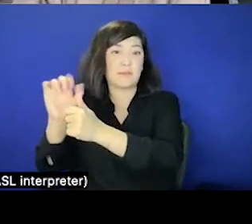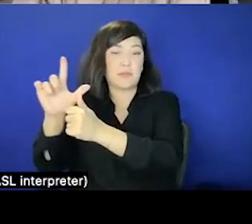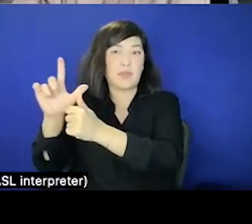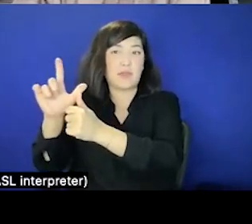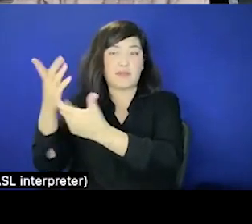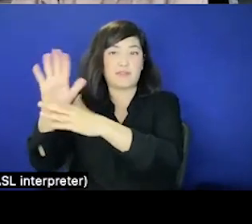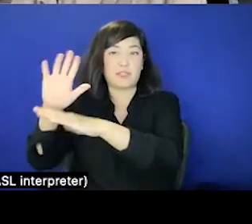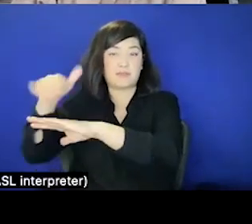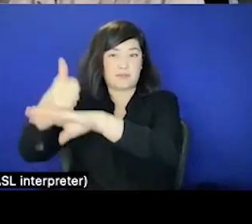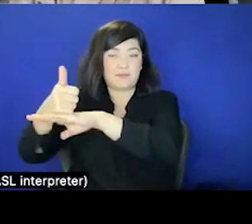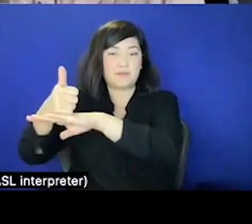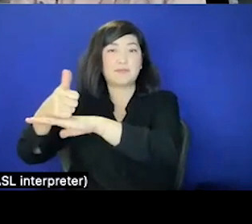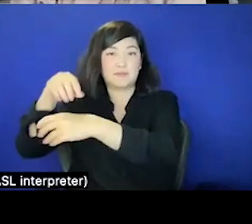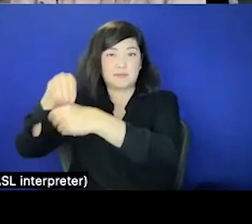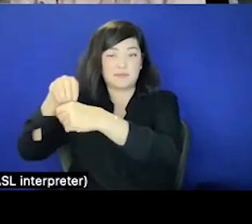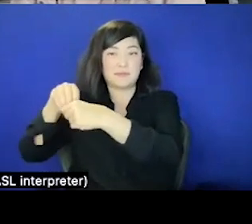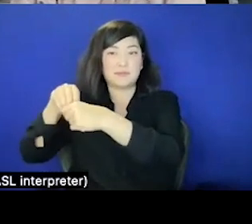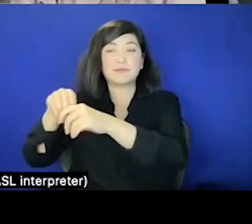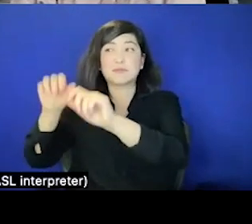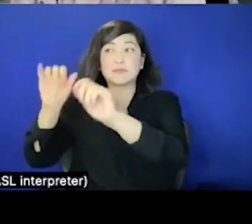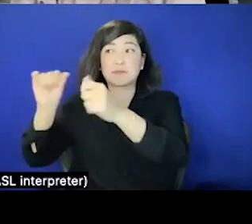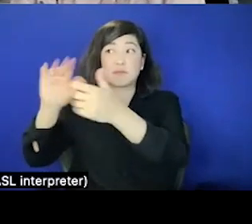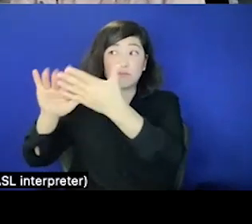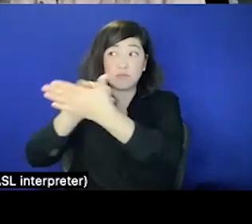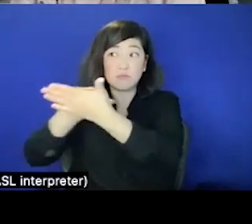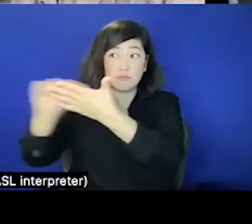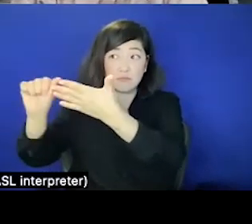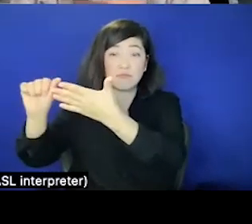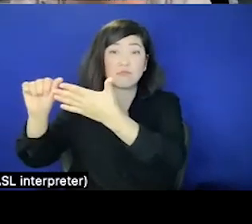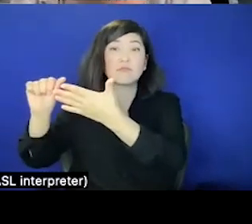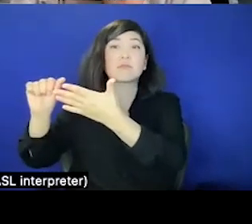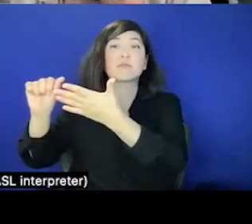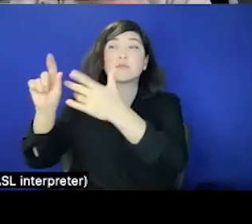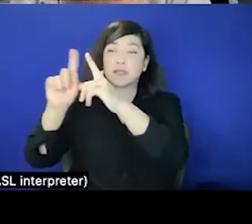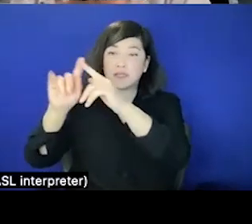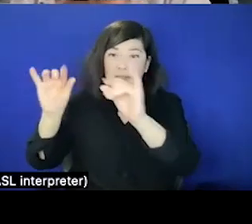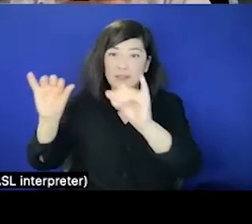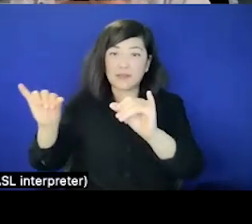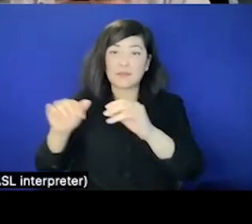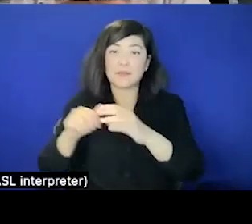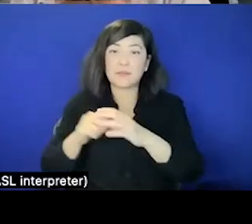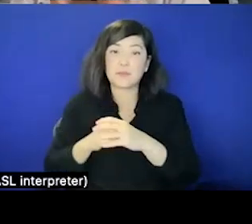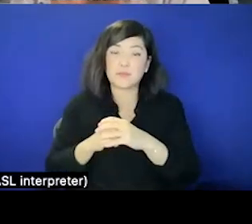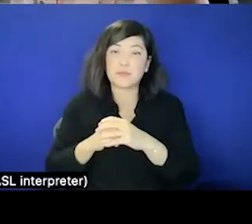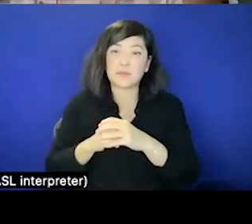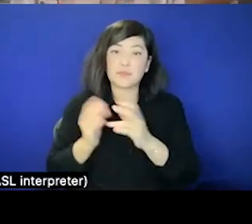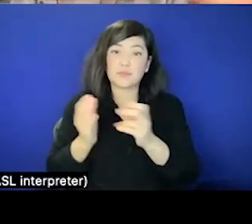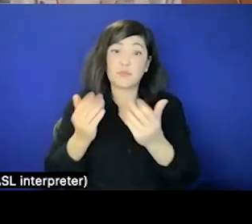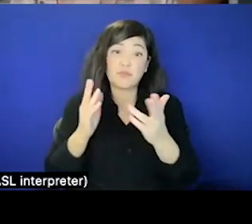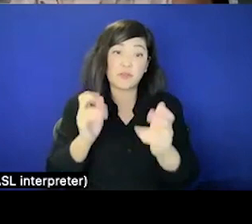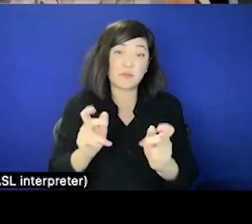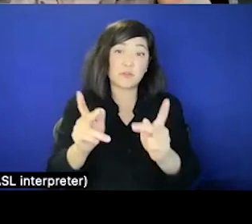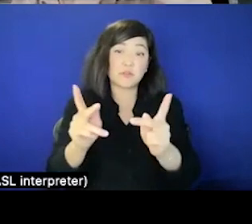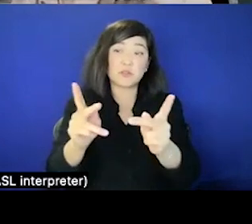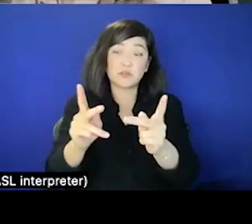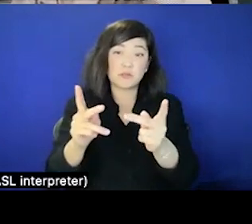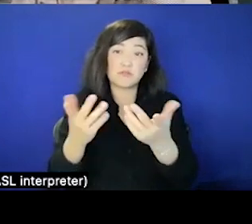overhead, and also gives the opportunity to do something that's on the next slide,